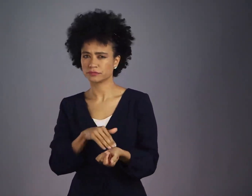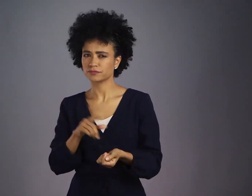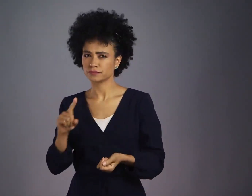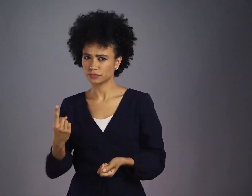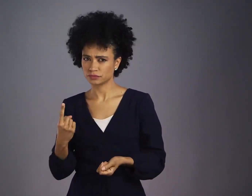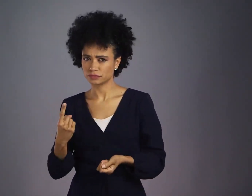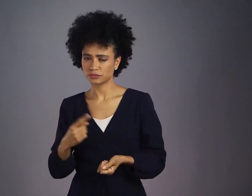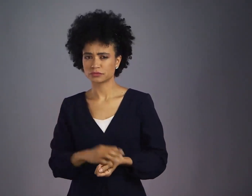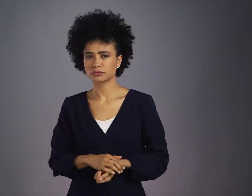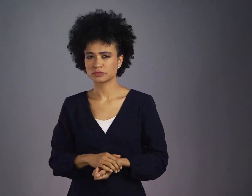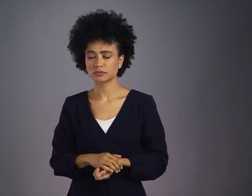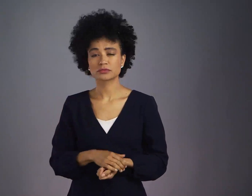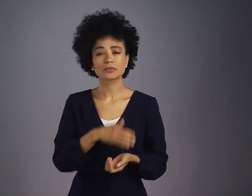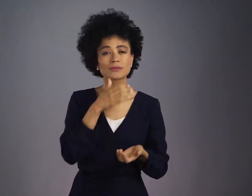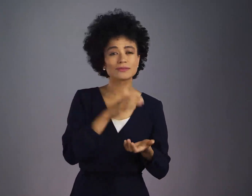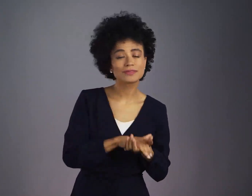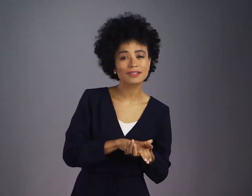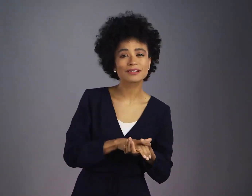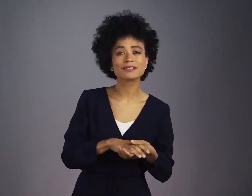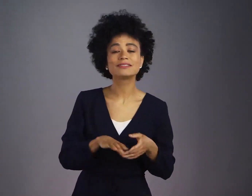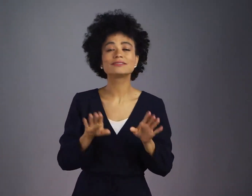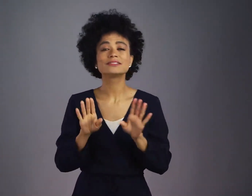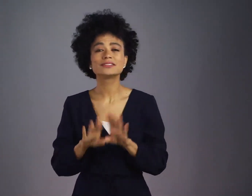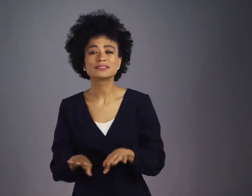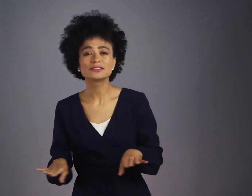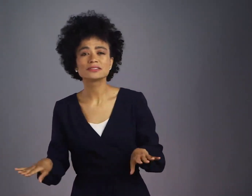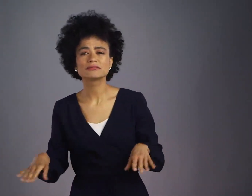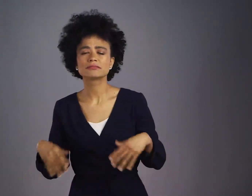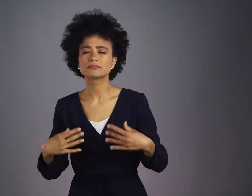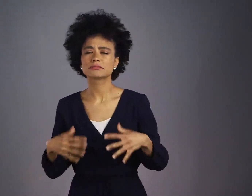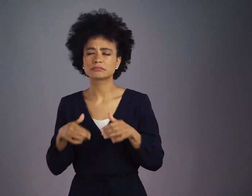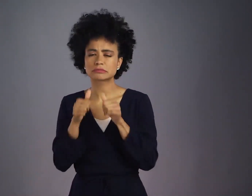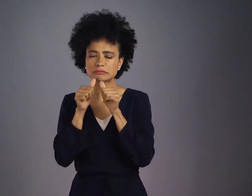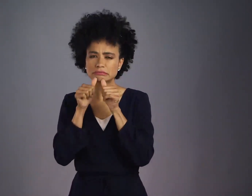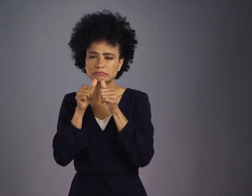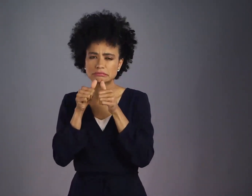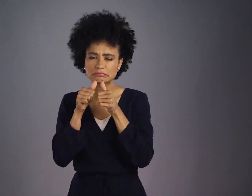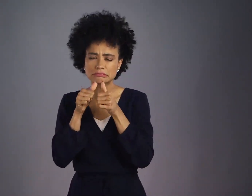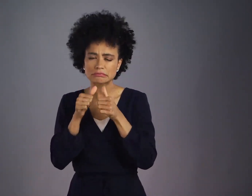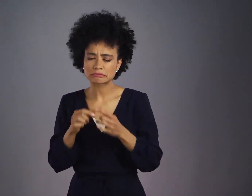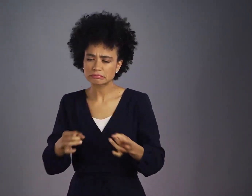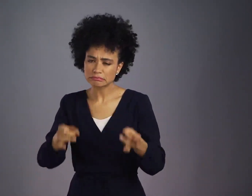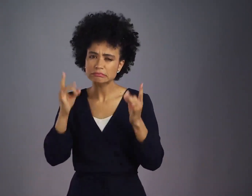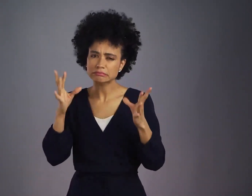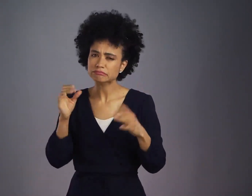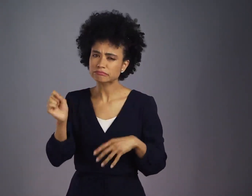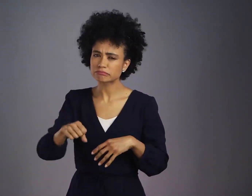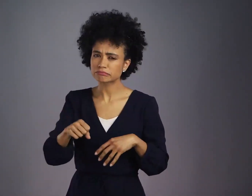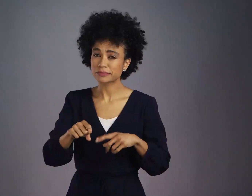but of course a good doctor should always be consulted. The wives and children of such men suffer horribly,